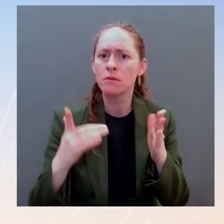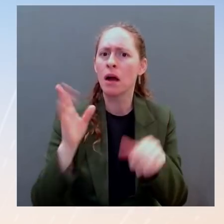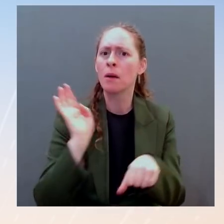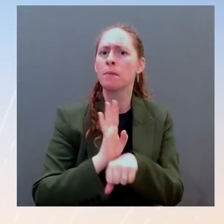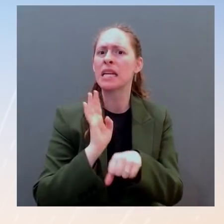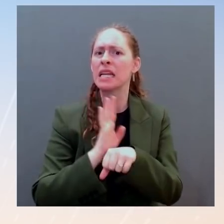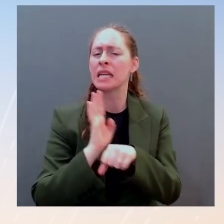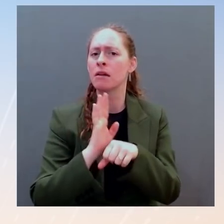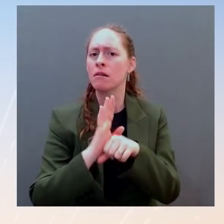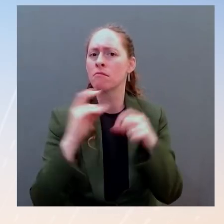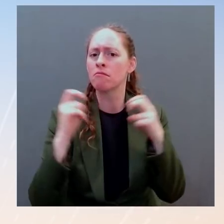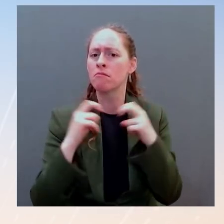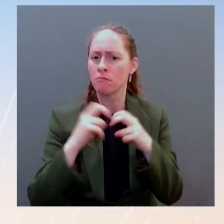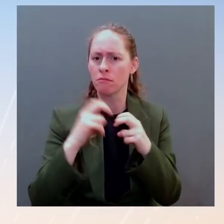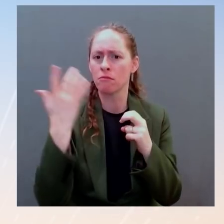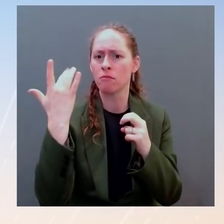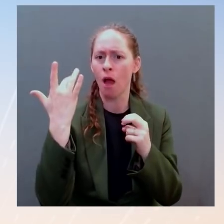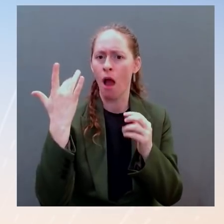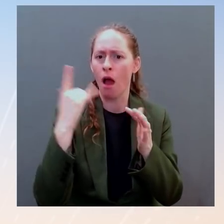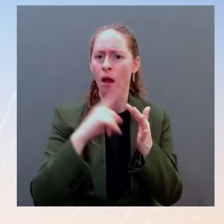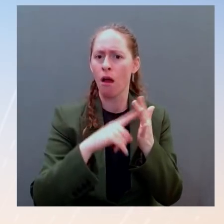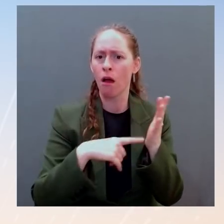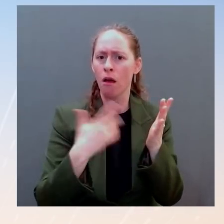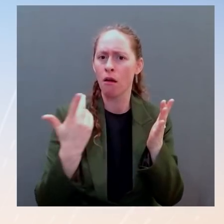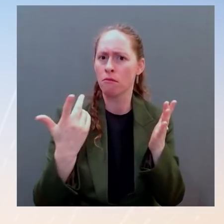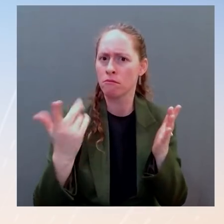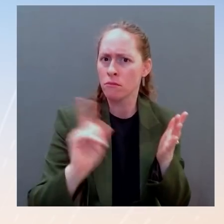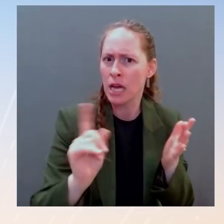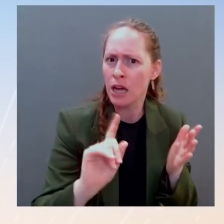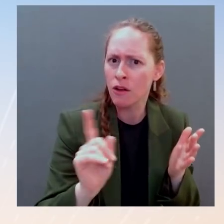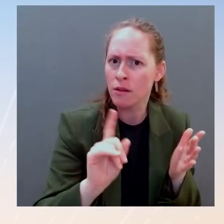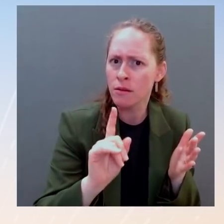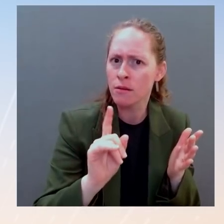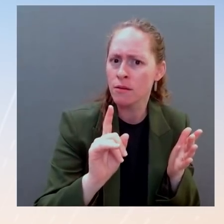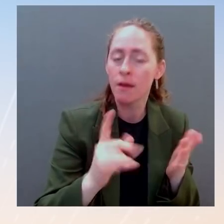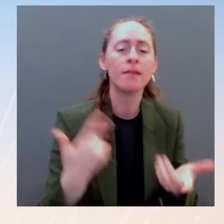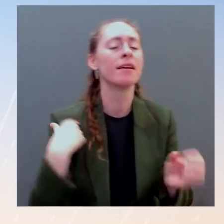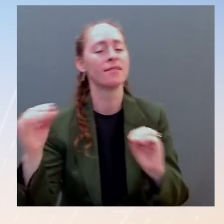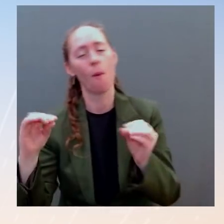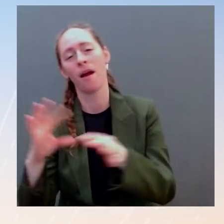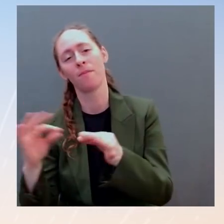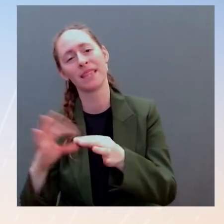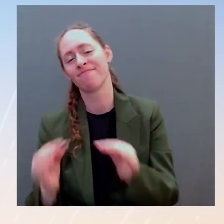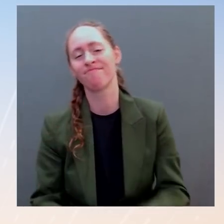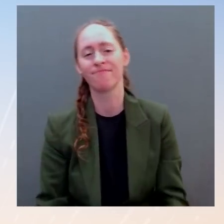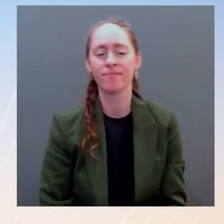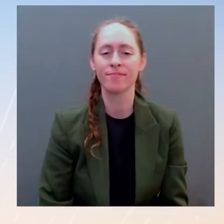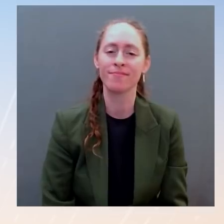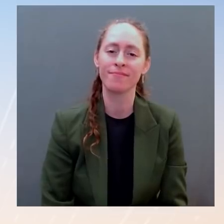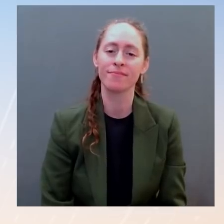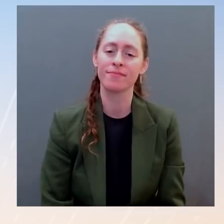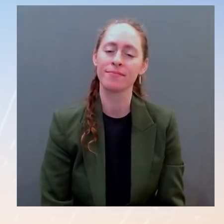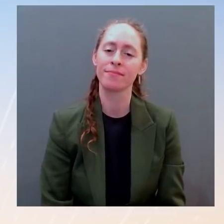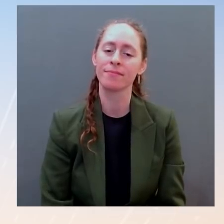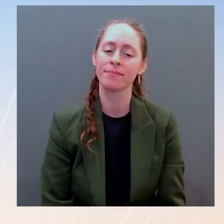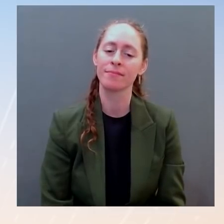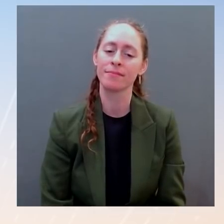opened his debate by saying that the election -- 2020 election was rigged and stolen. We know that every court -- most courts --